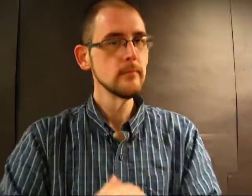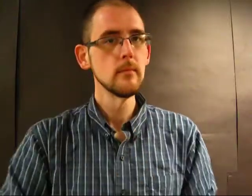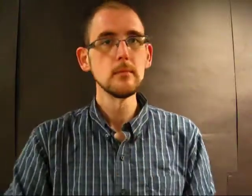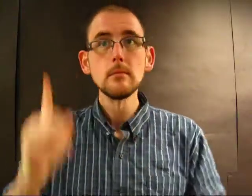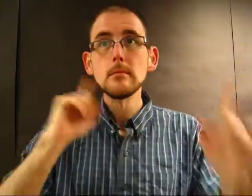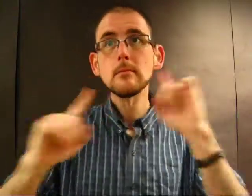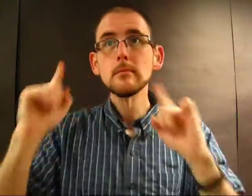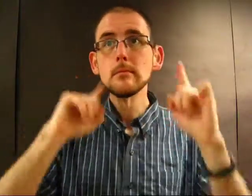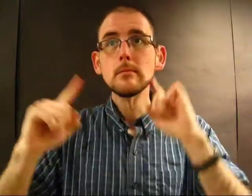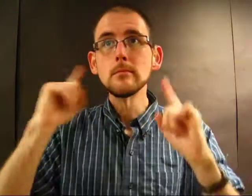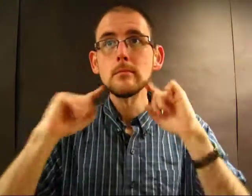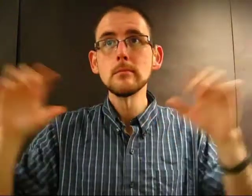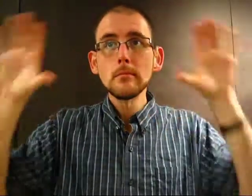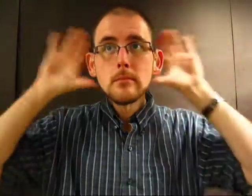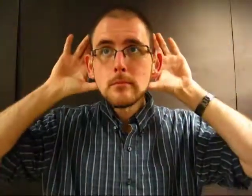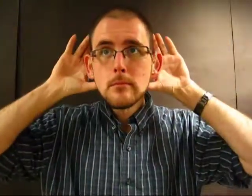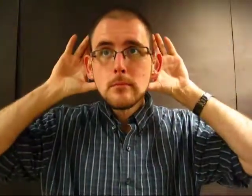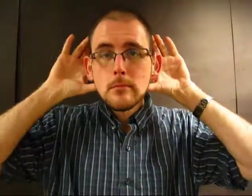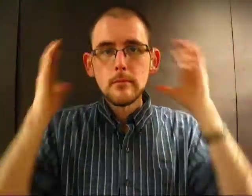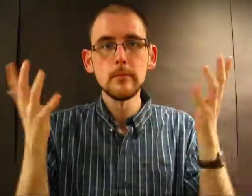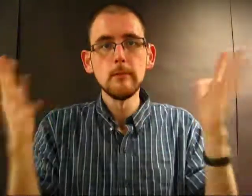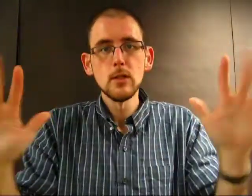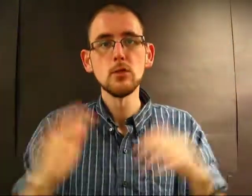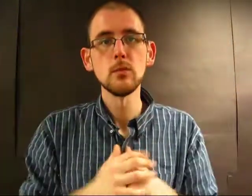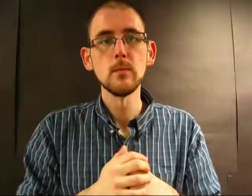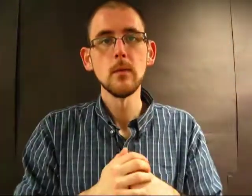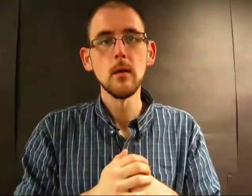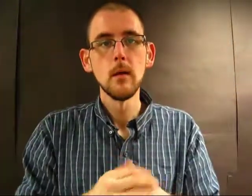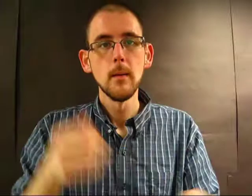You could only listen to it.